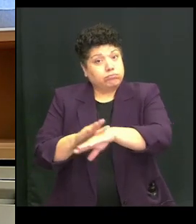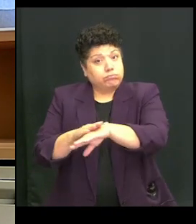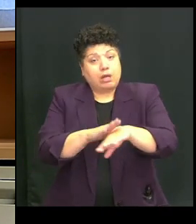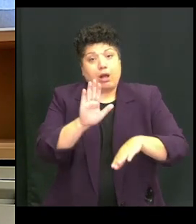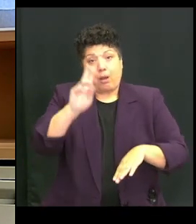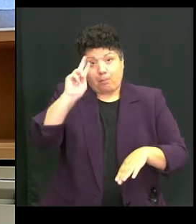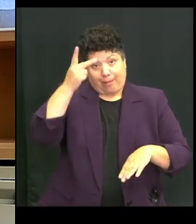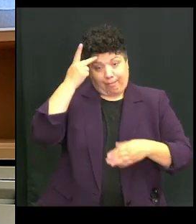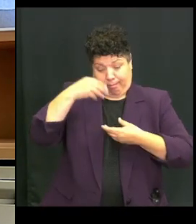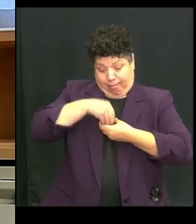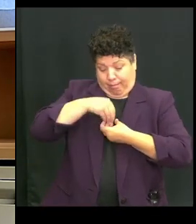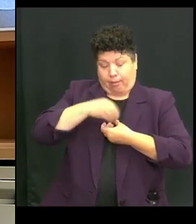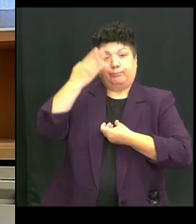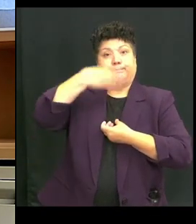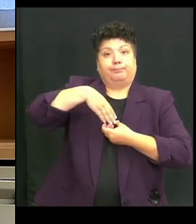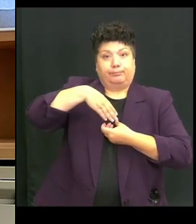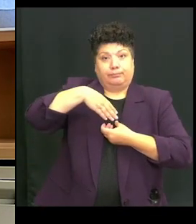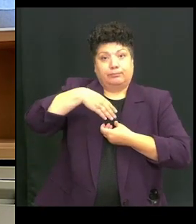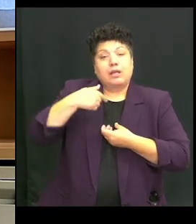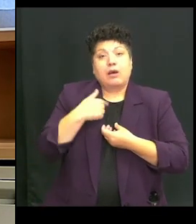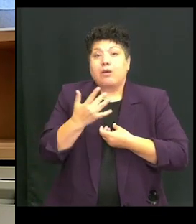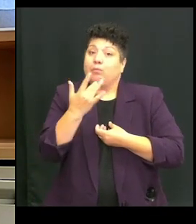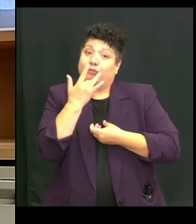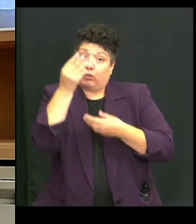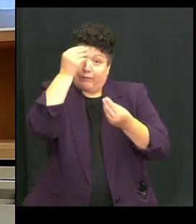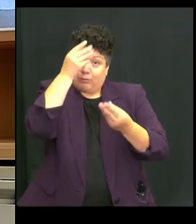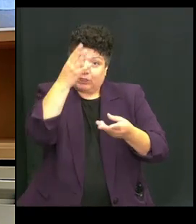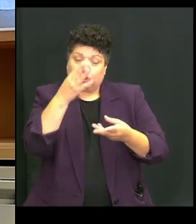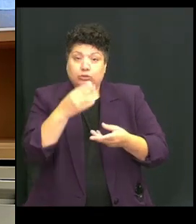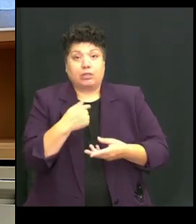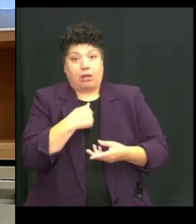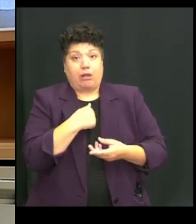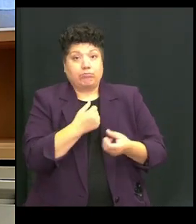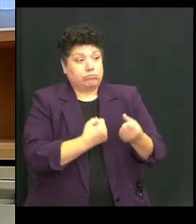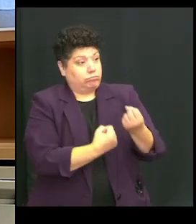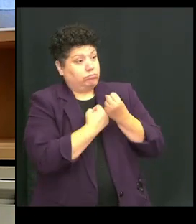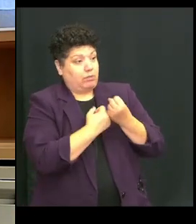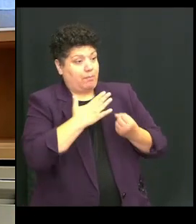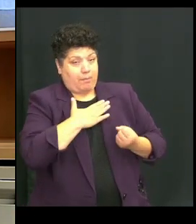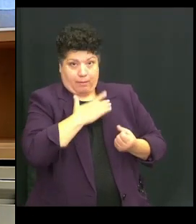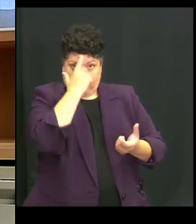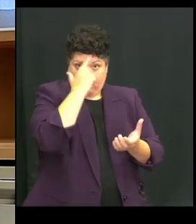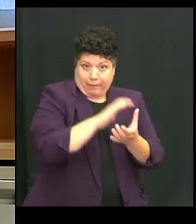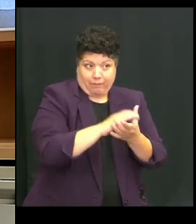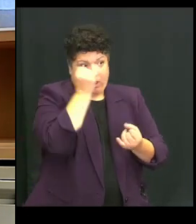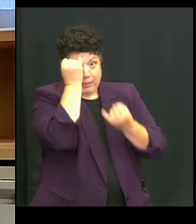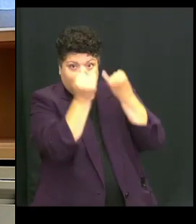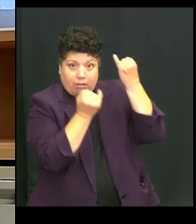their tendency to prefer information that backs their own beliefs to engage in motivated reasoning.